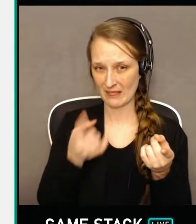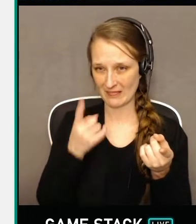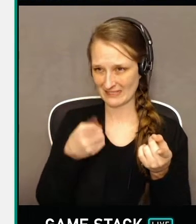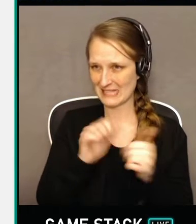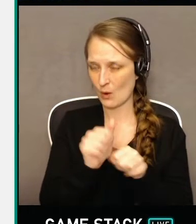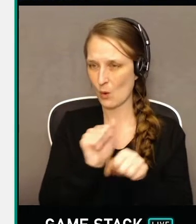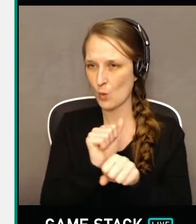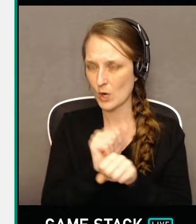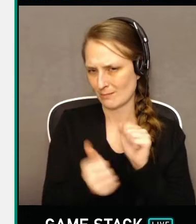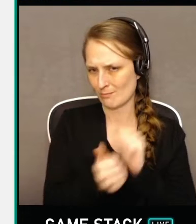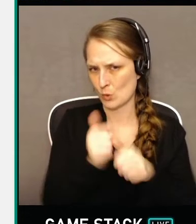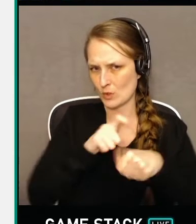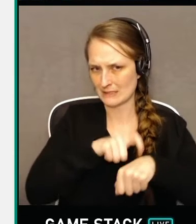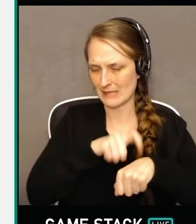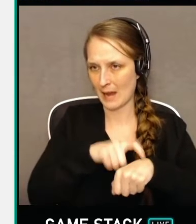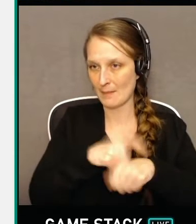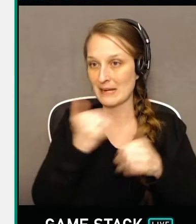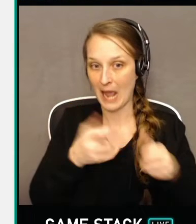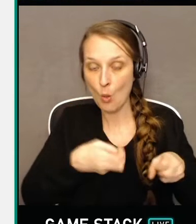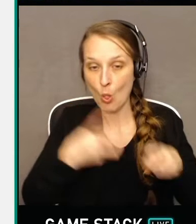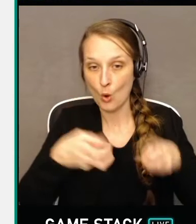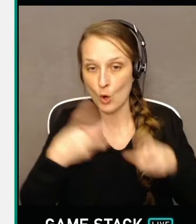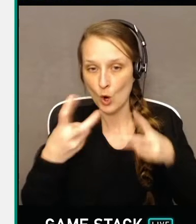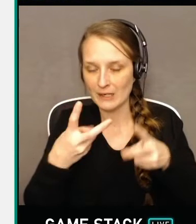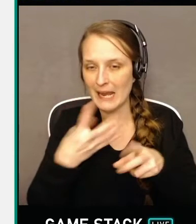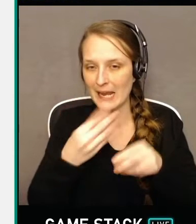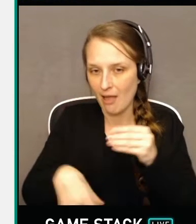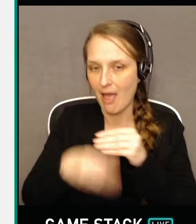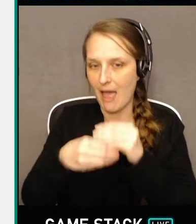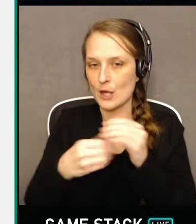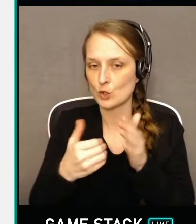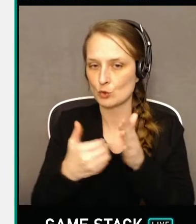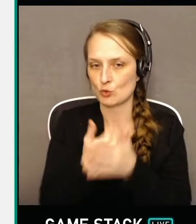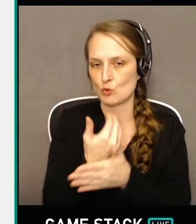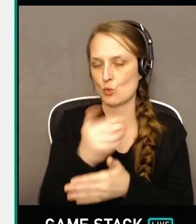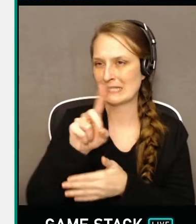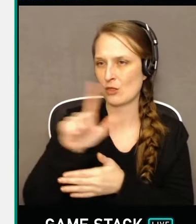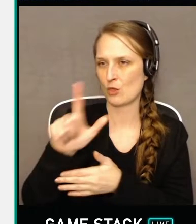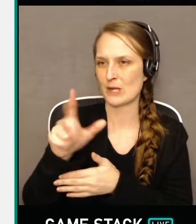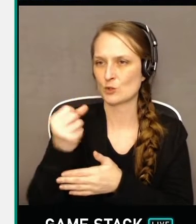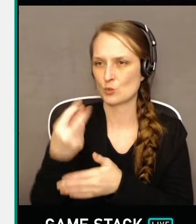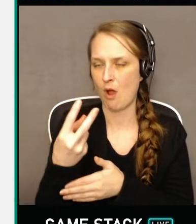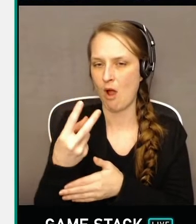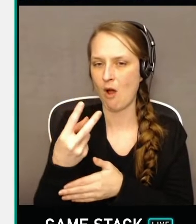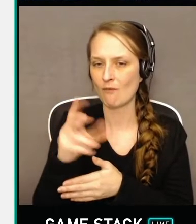the time because our loader can now also load in new D3D12 core, one that the developer using the Agility SDK